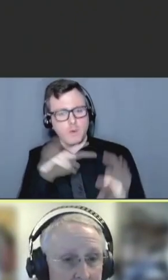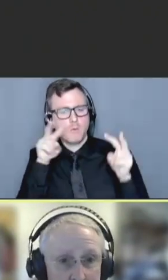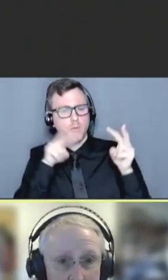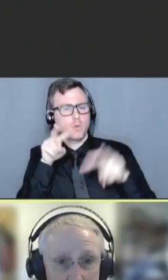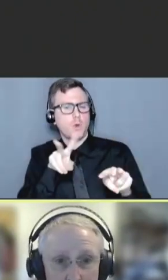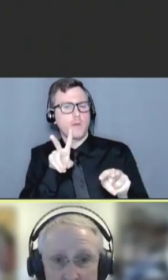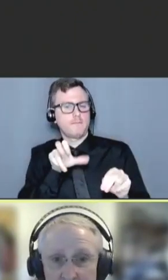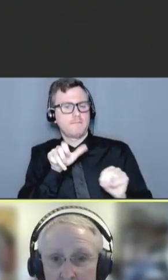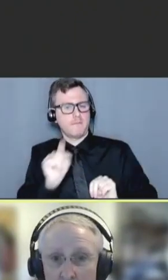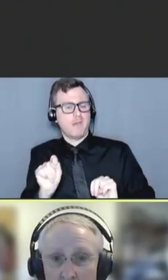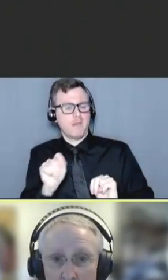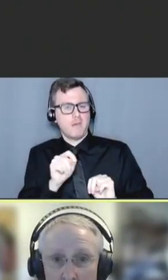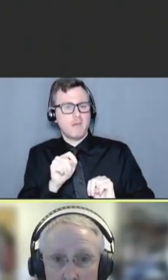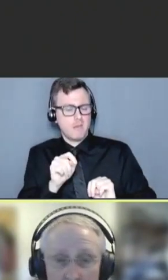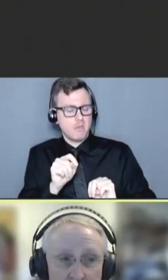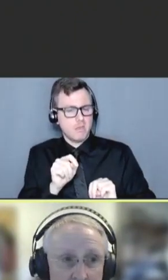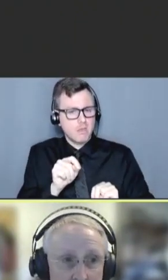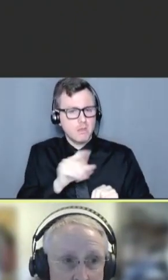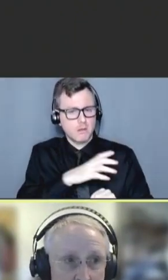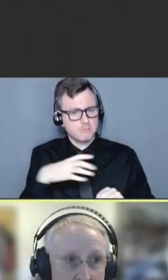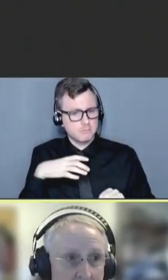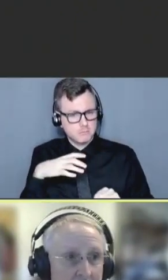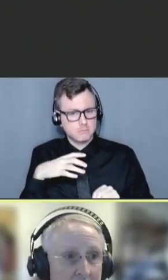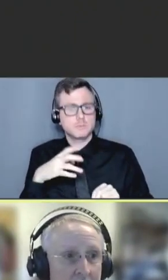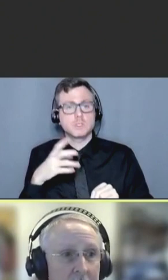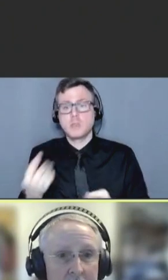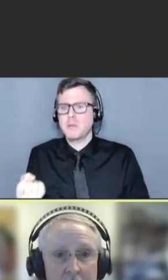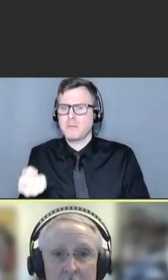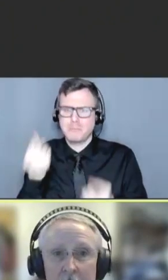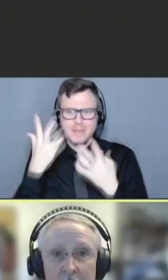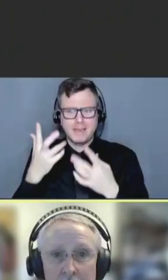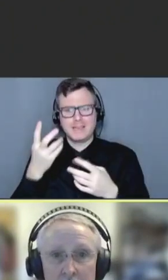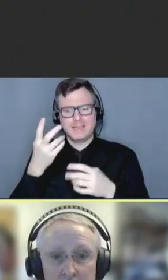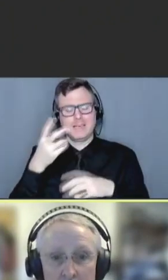and I really appreciate all the hard work from many, many dedicated individuals